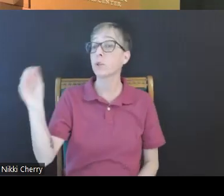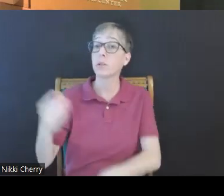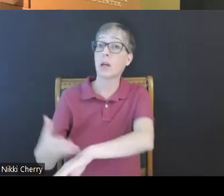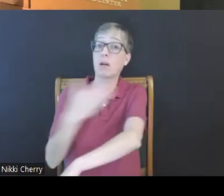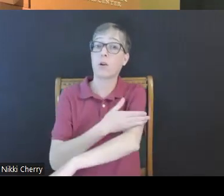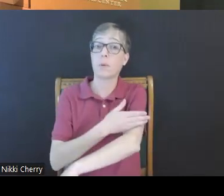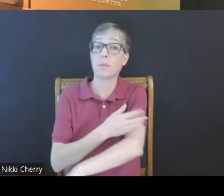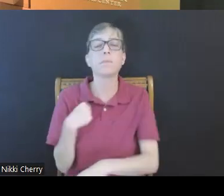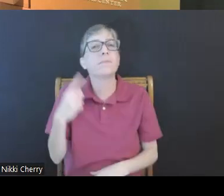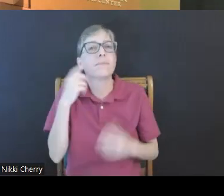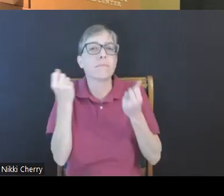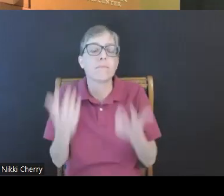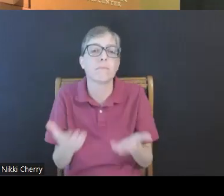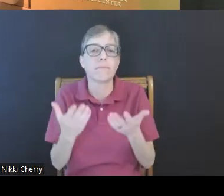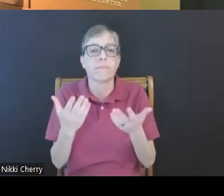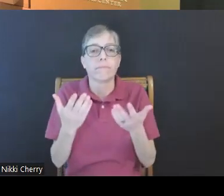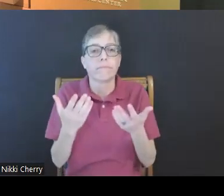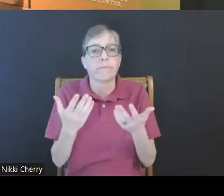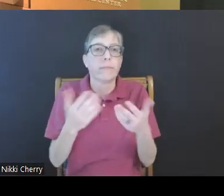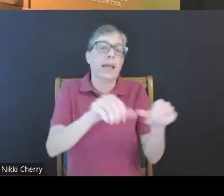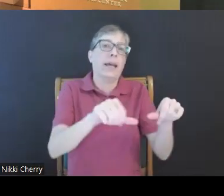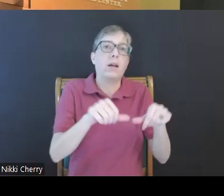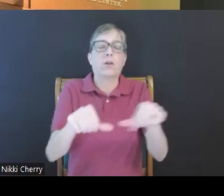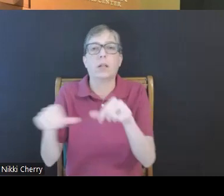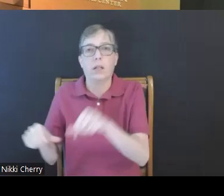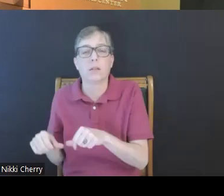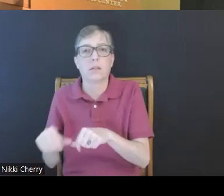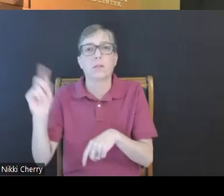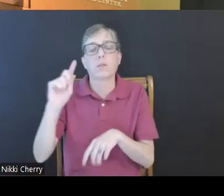of places lots of platforms if you think of it that way where you could find a person and